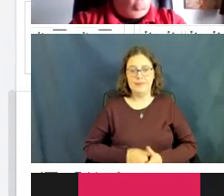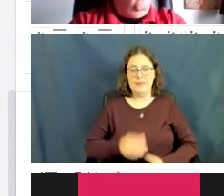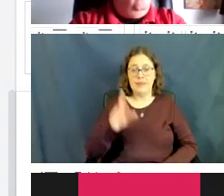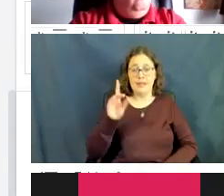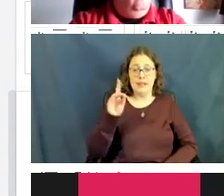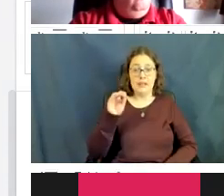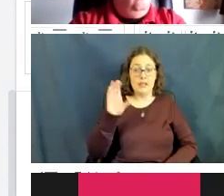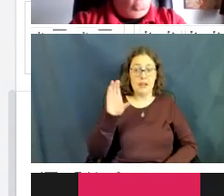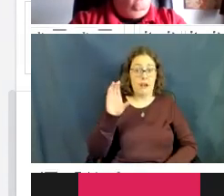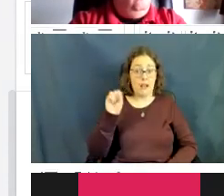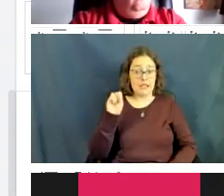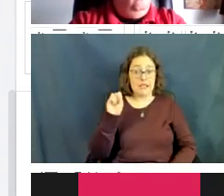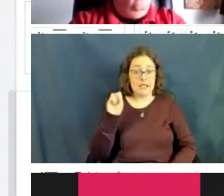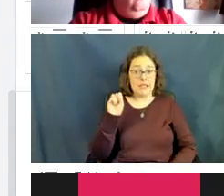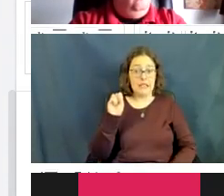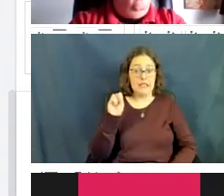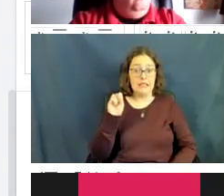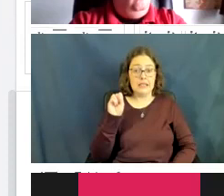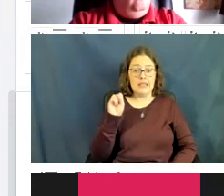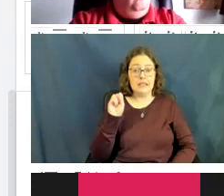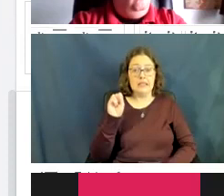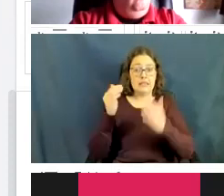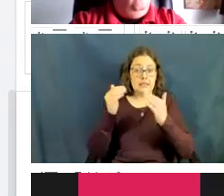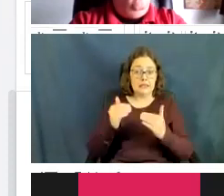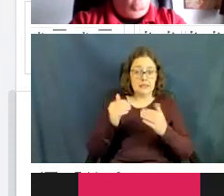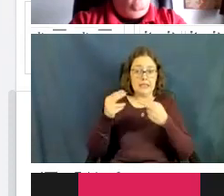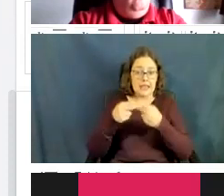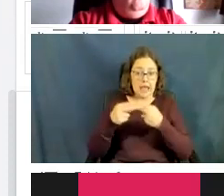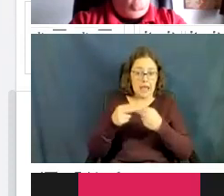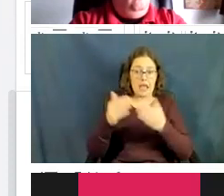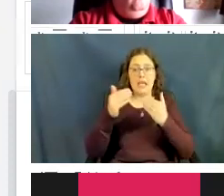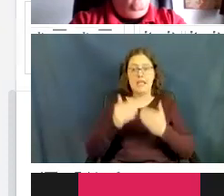text box and delete that out. When you get to, Sandy if we can go to tile three.